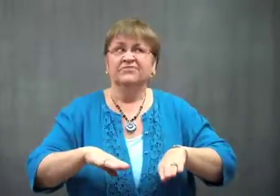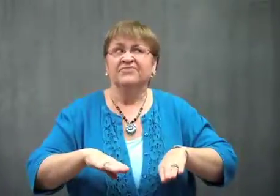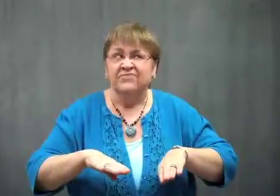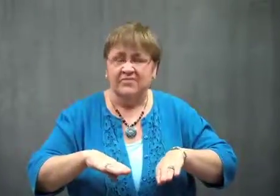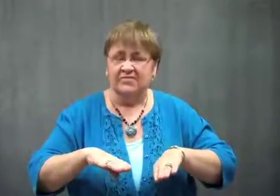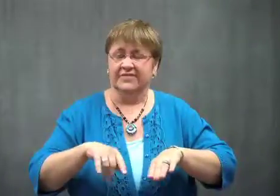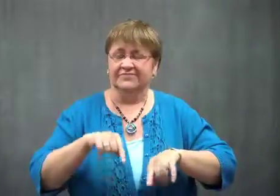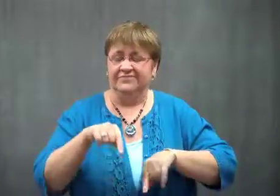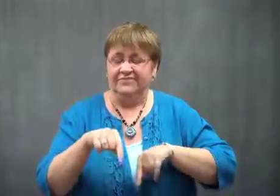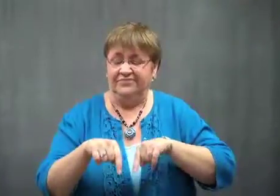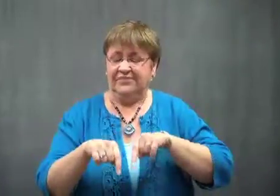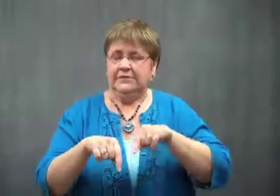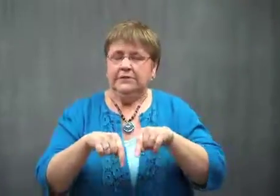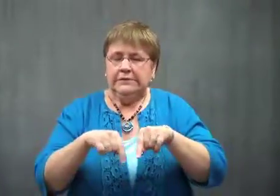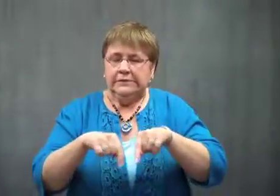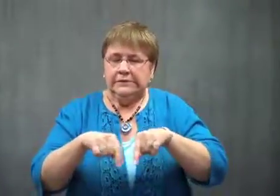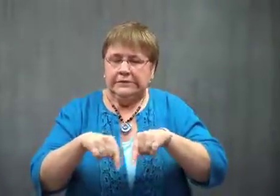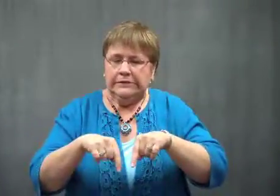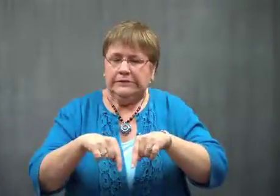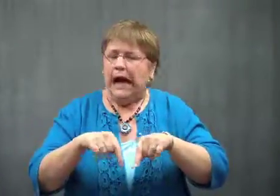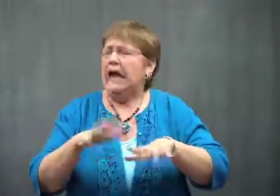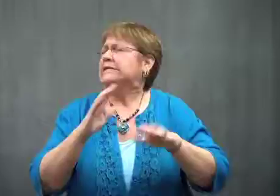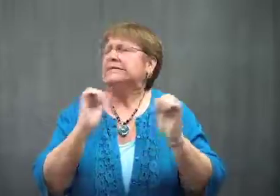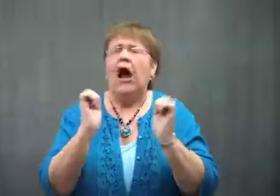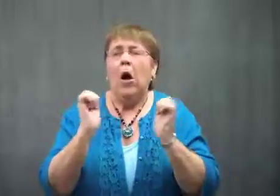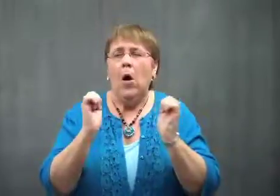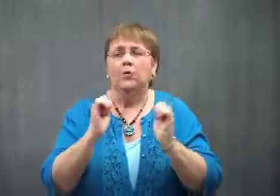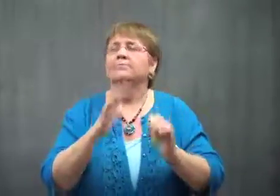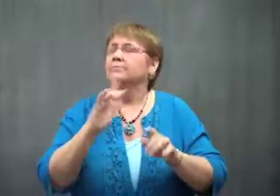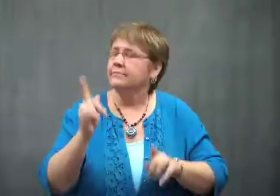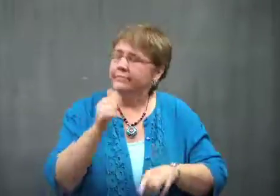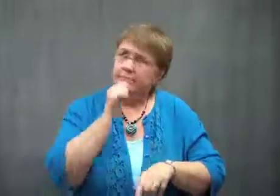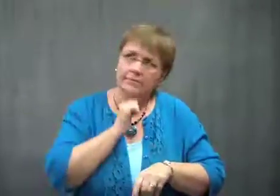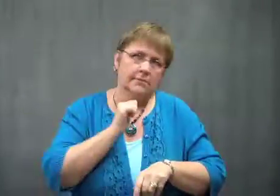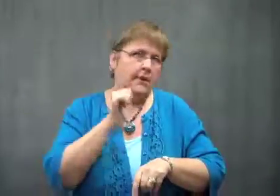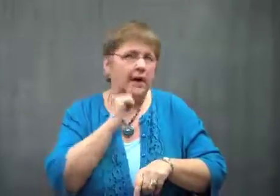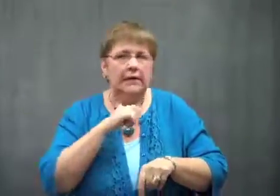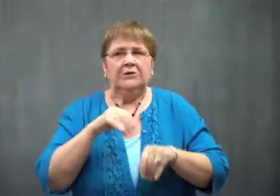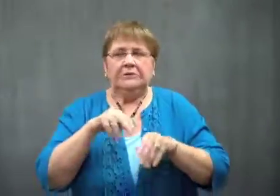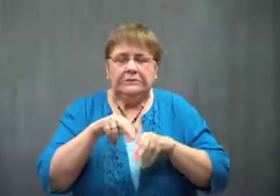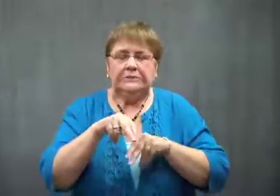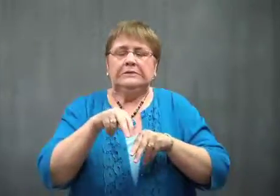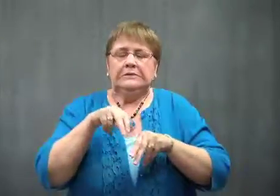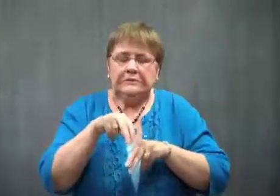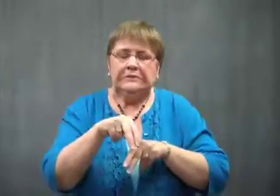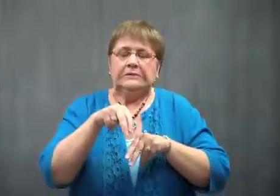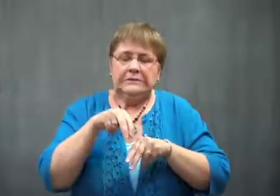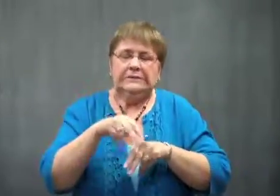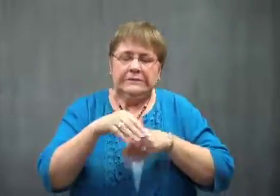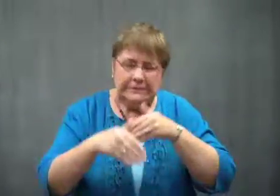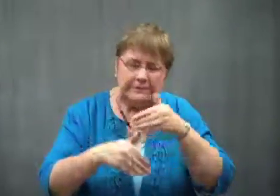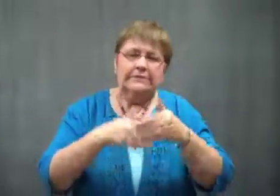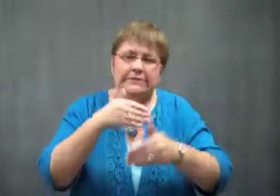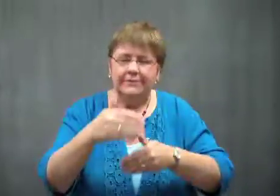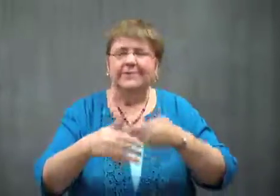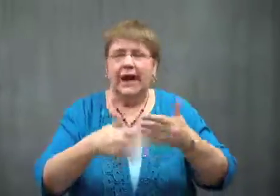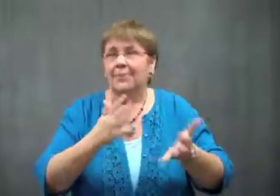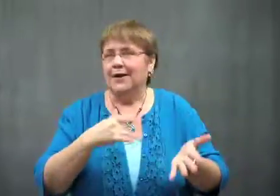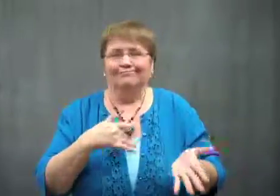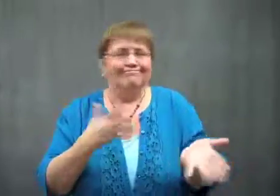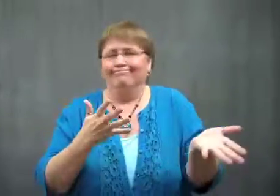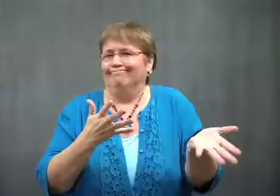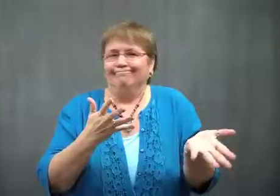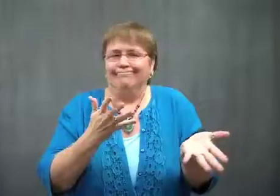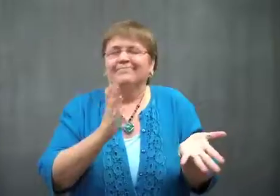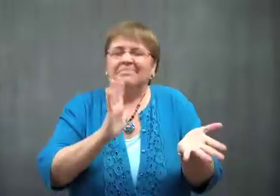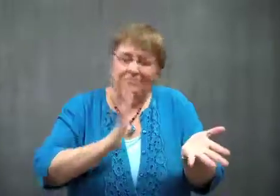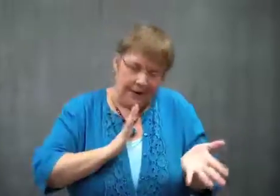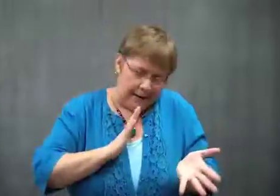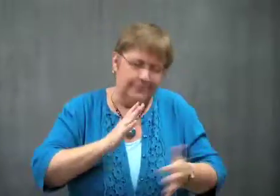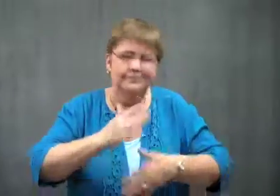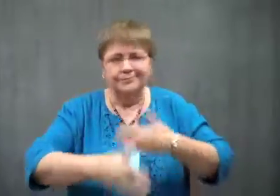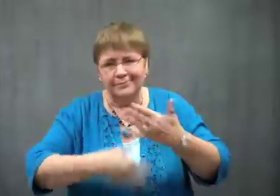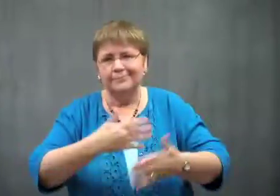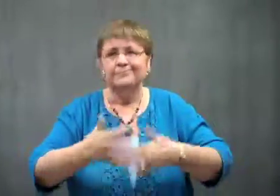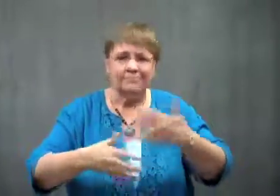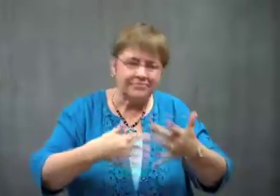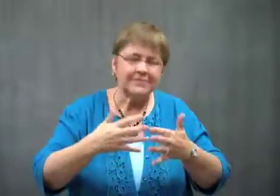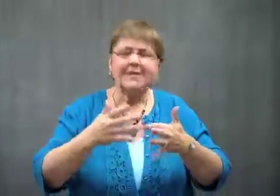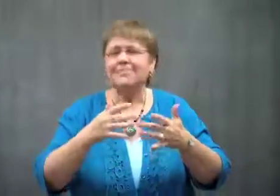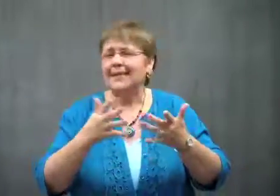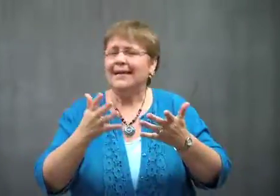We would shiver and complain that it was cold, but mom said for us to go so we did go in and out.